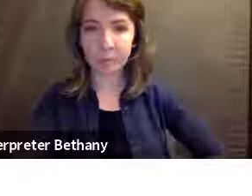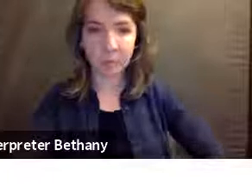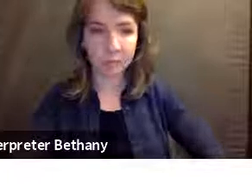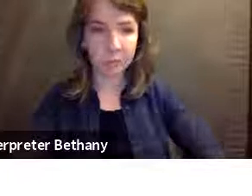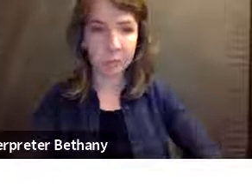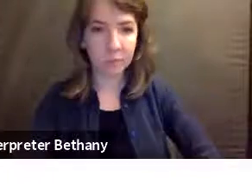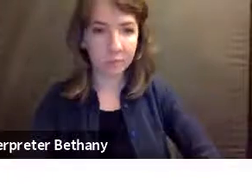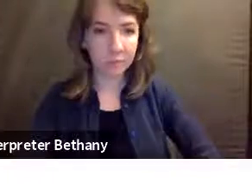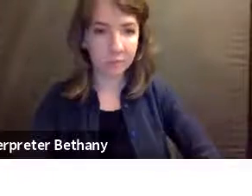laurel doud: Okay, the thumbs up